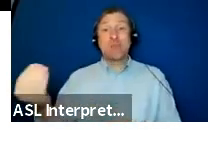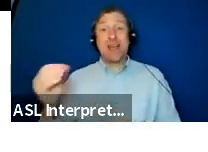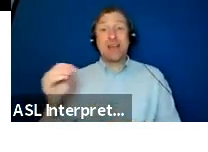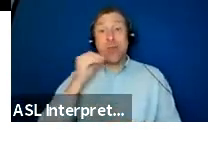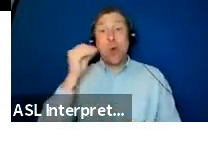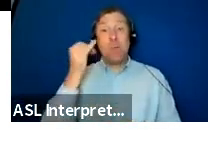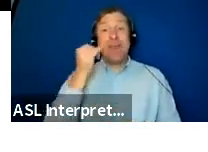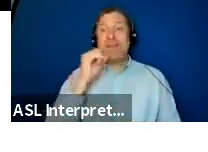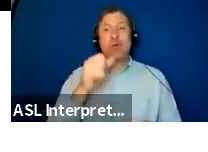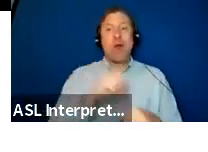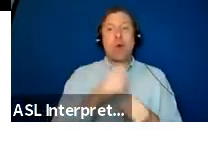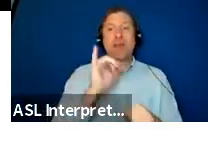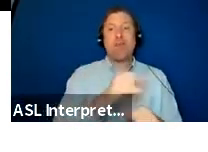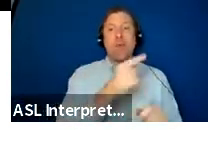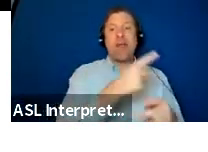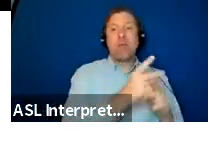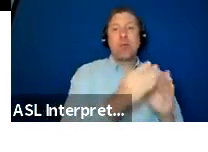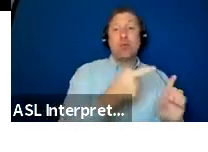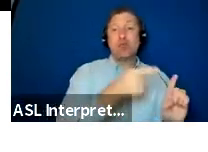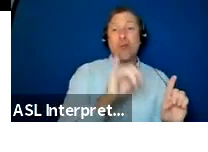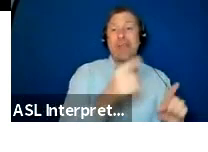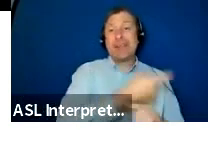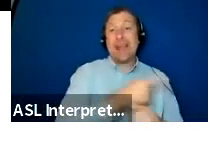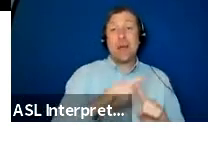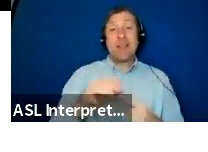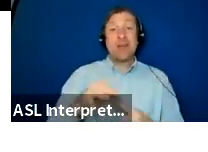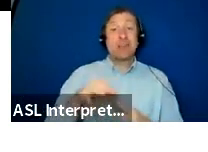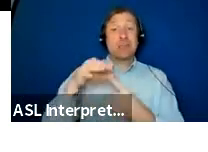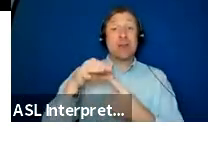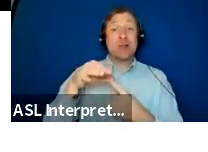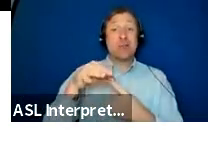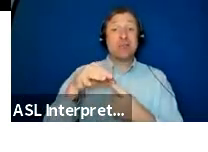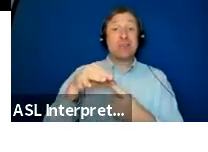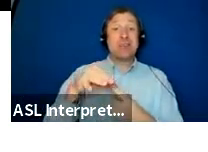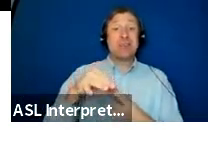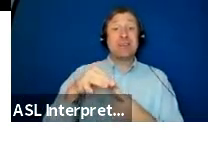for the producer on that day. However, there is a special provision, and I'd like to take a quick moment to just acknowledge